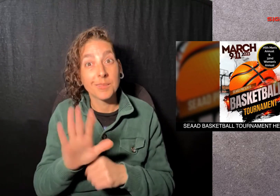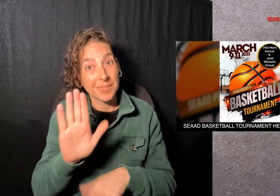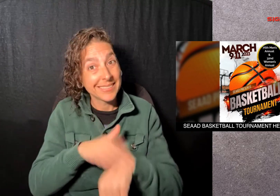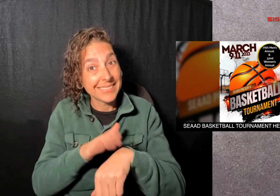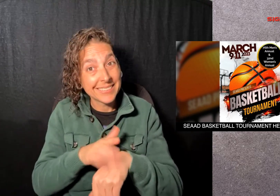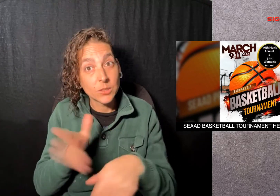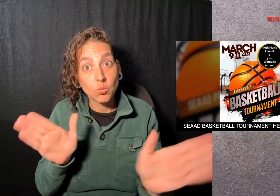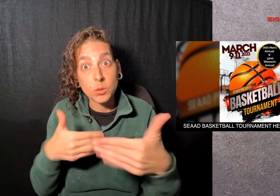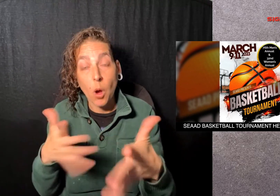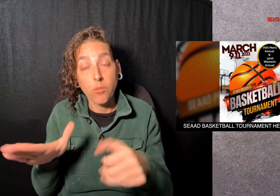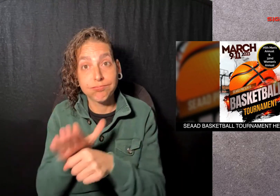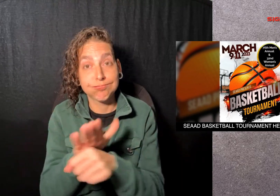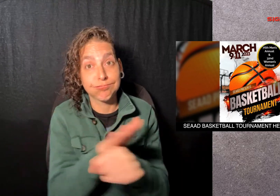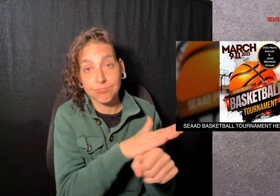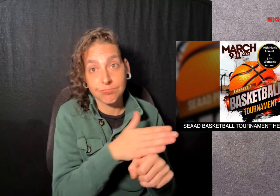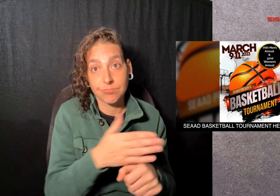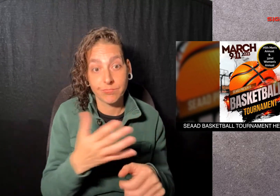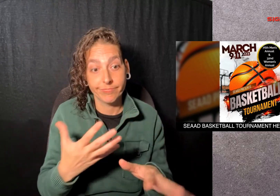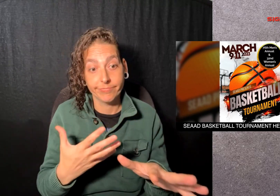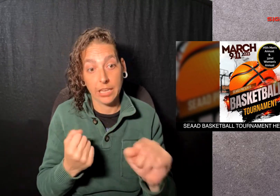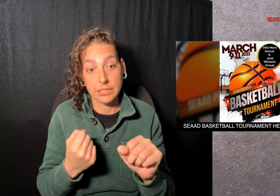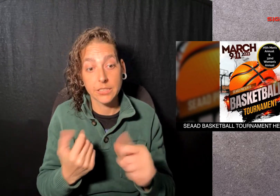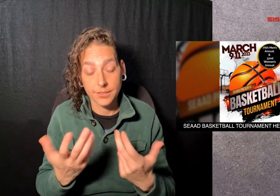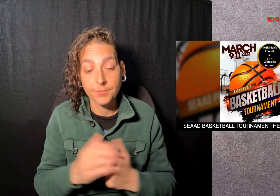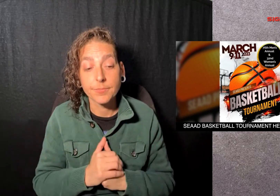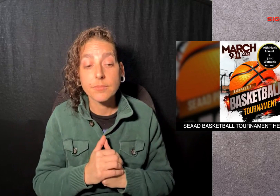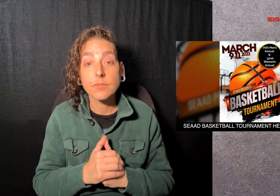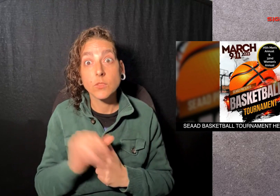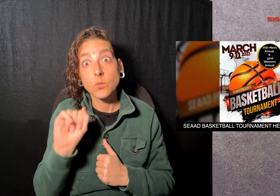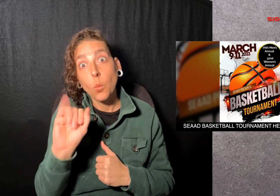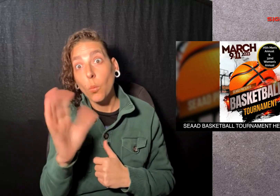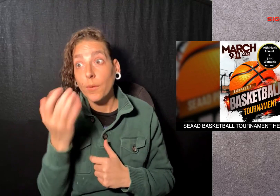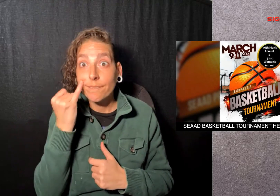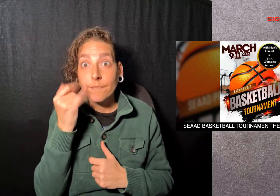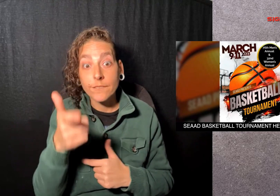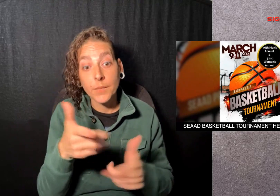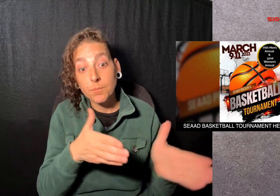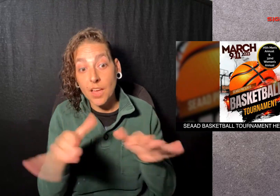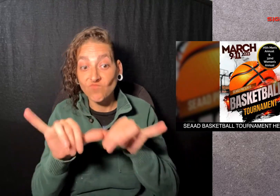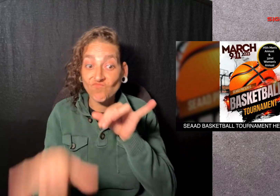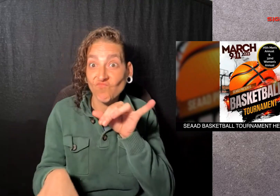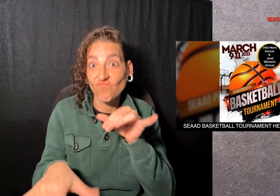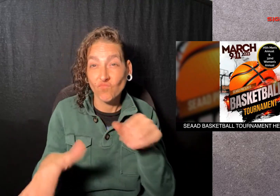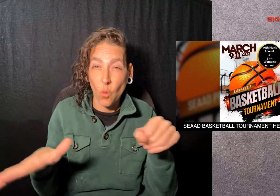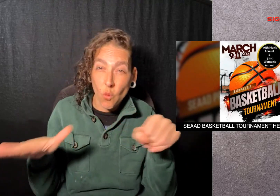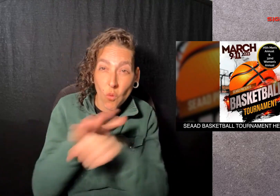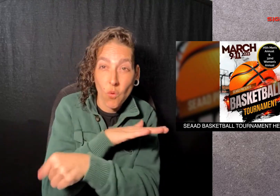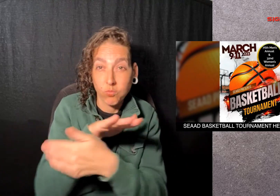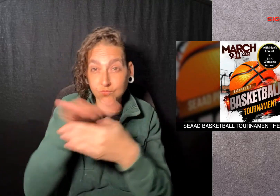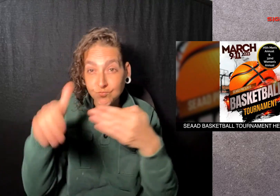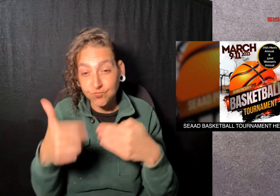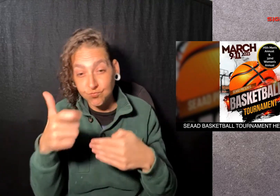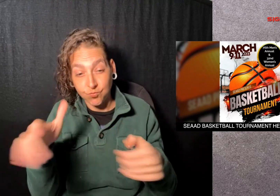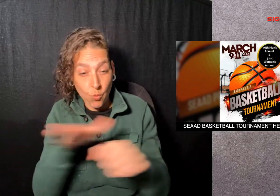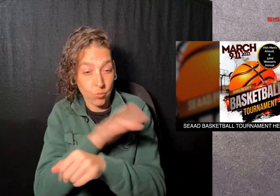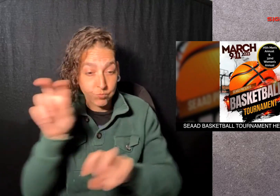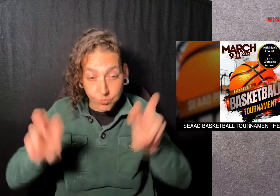going fast so if you're planning to stay for the entire tournament you need to make your